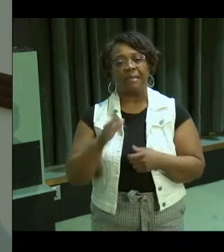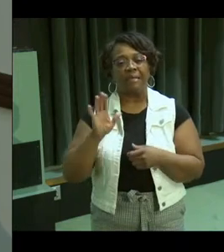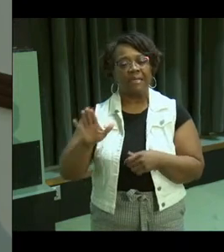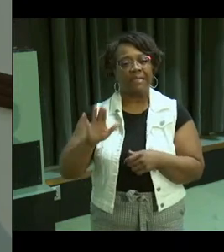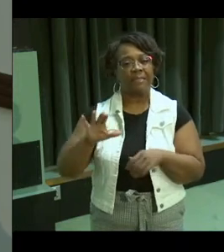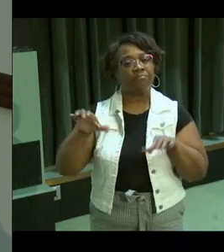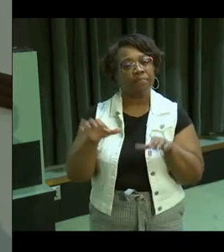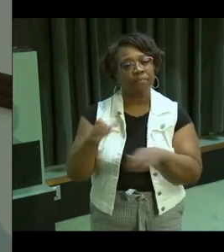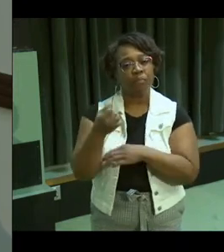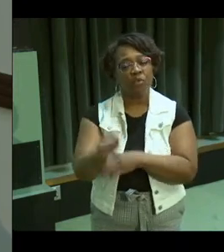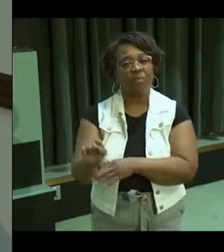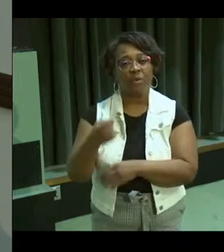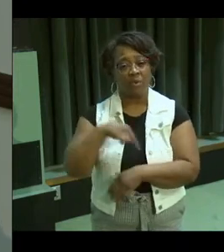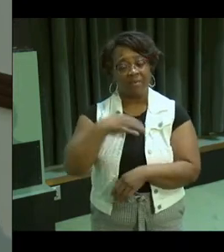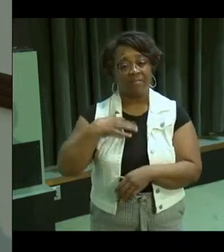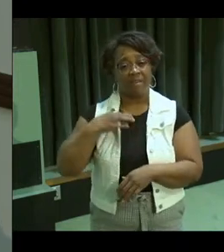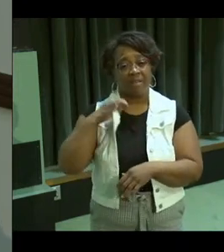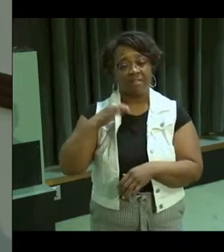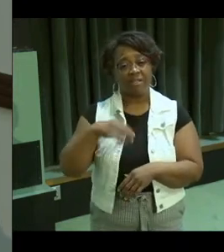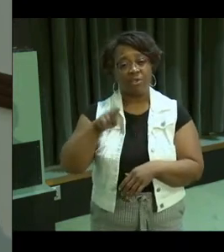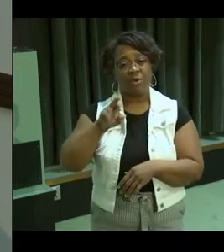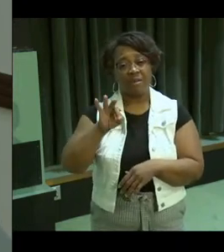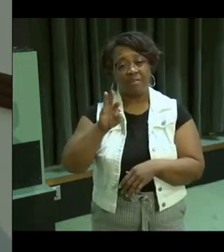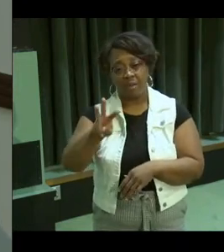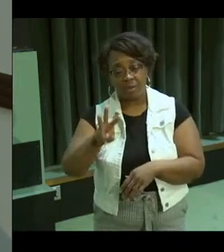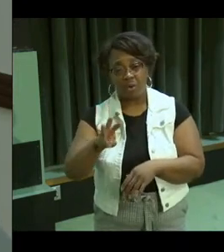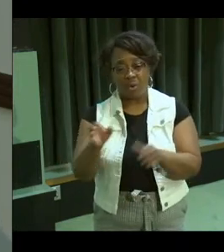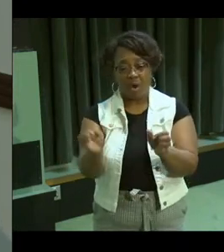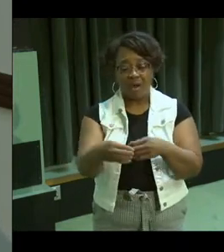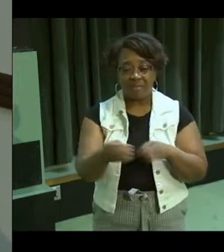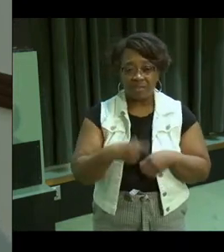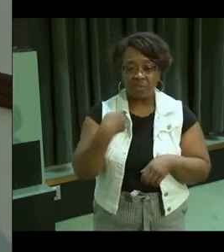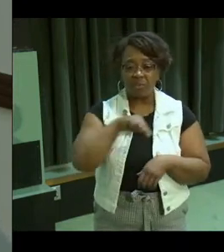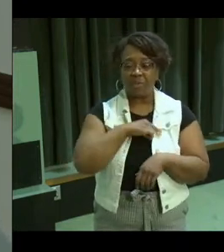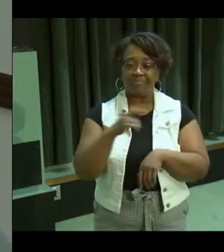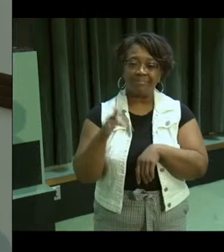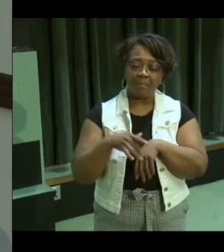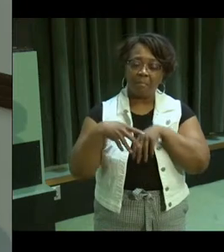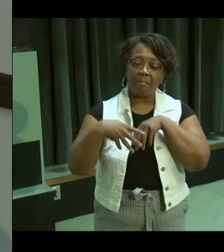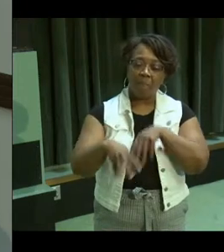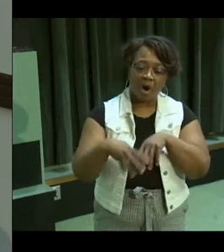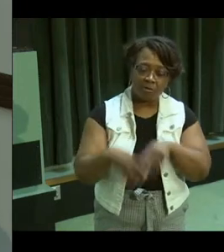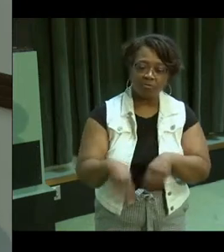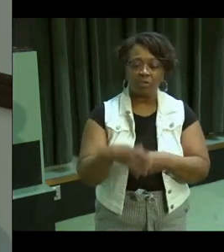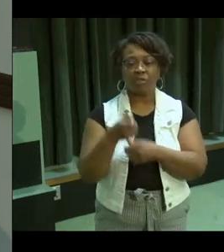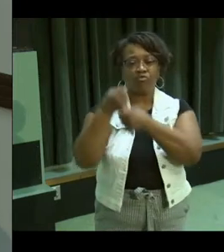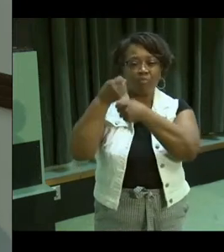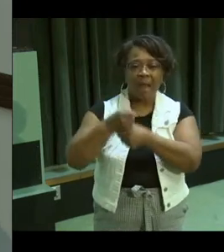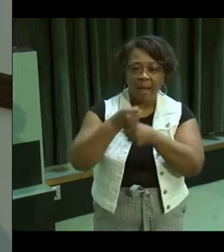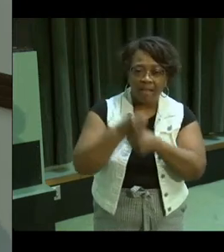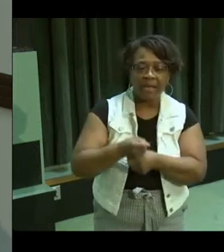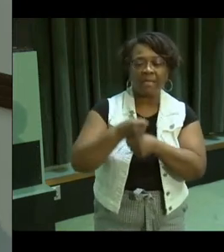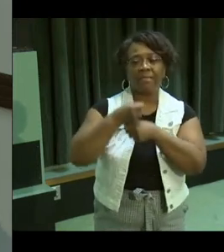movement. We volunteered at the